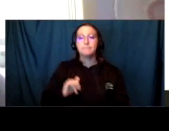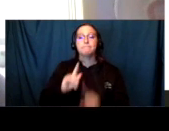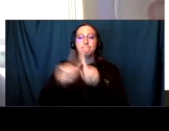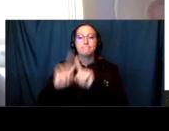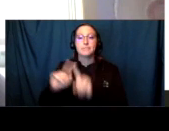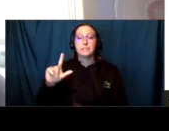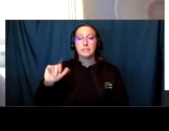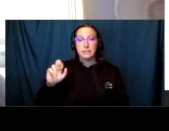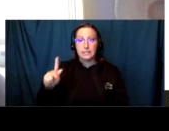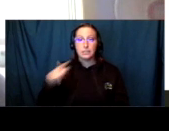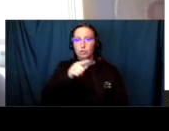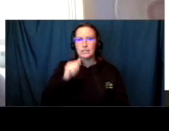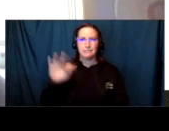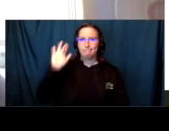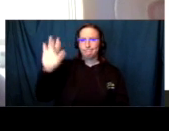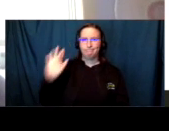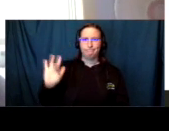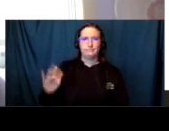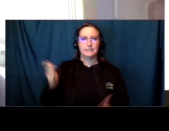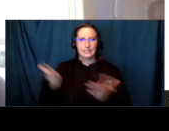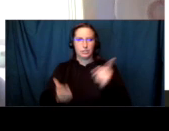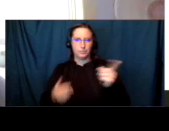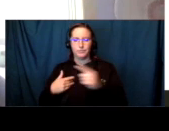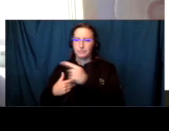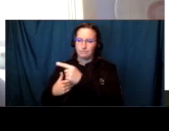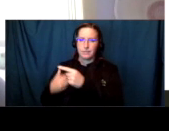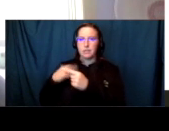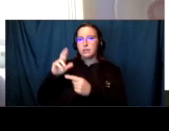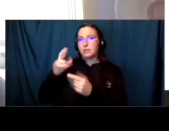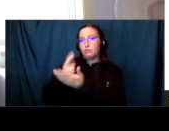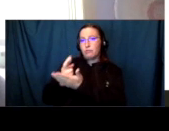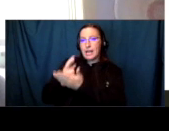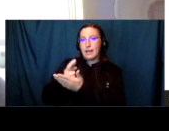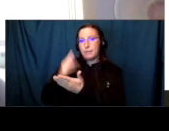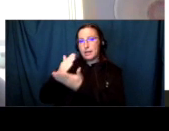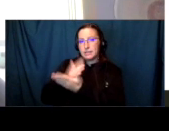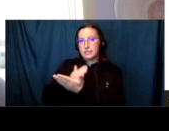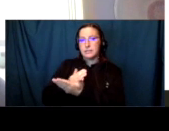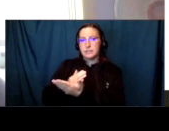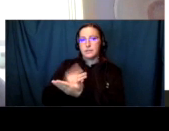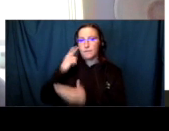click on any like here's the rehab lesson for transport. That's one of her examples